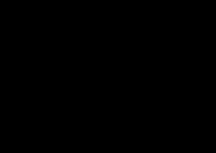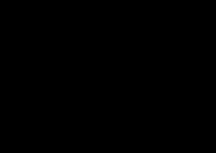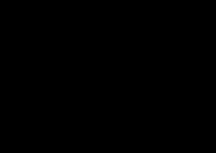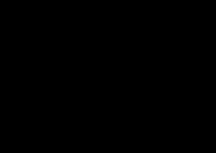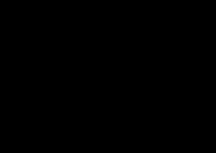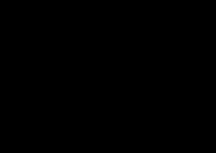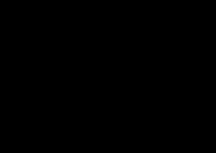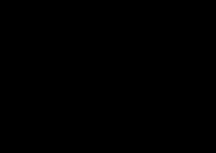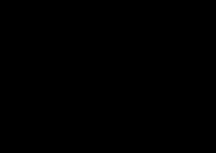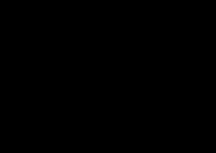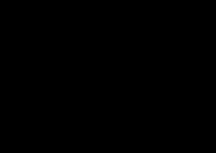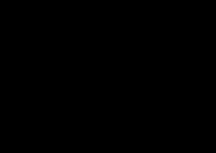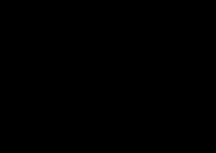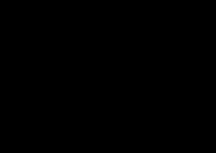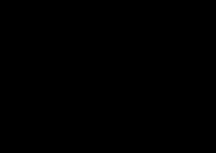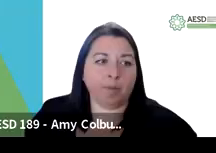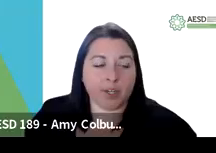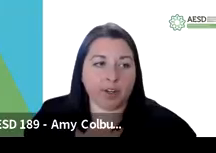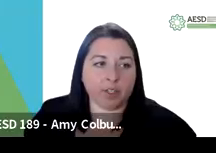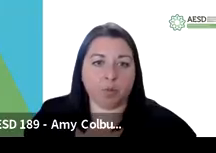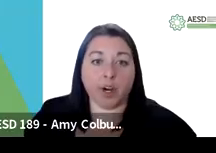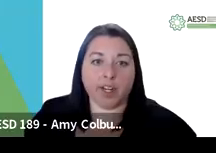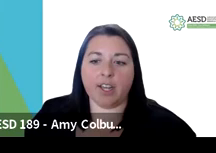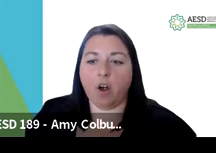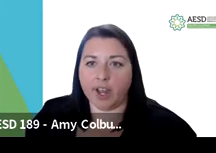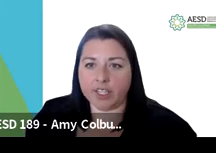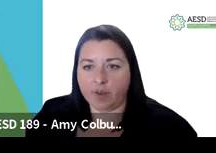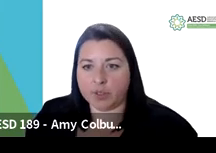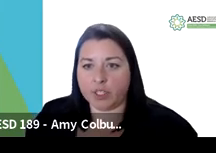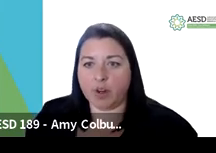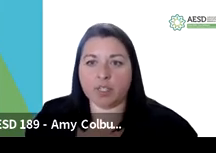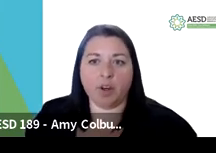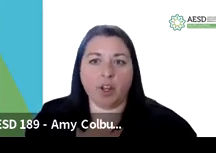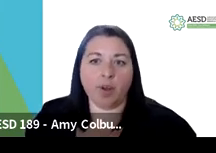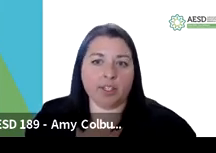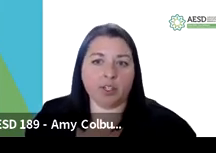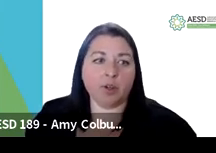ESD 189 - Amy Colburn: Just as you're creating the folder, but it once you add materials. We're going to see all kinds of options. So I just want to go into